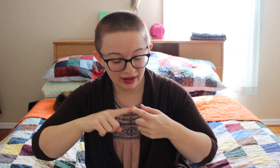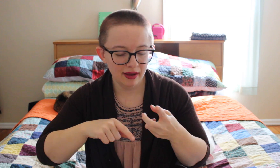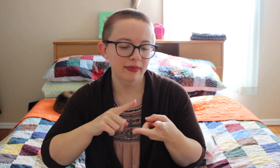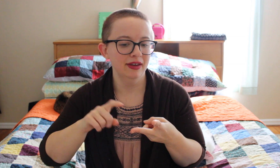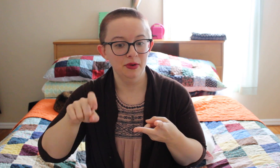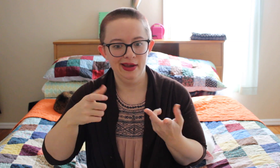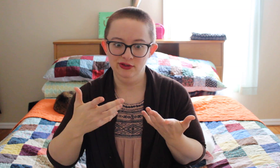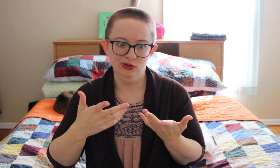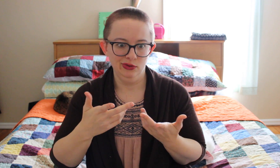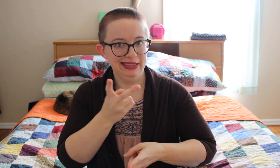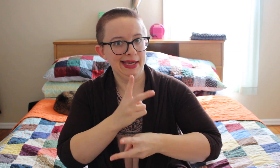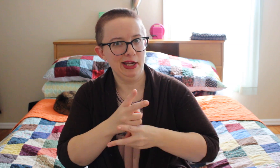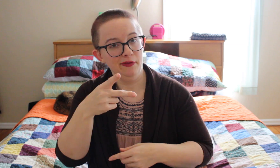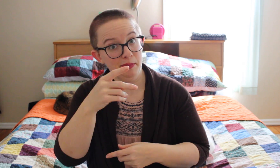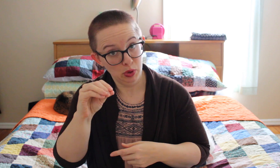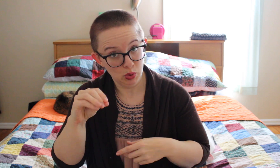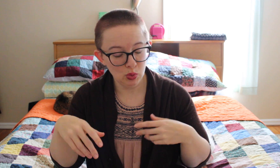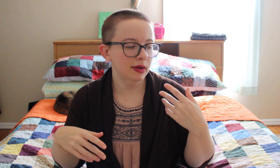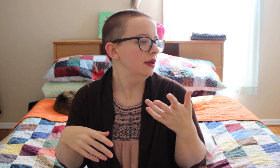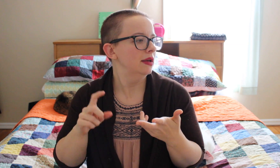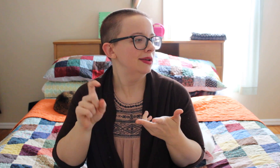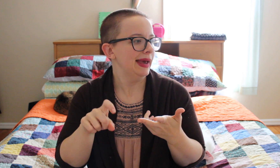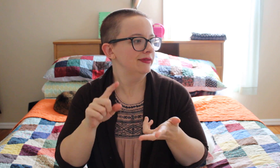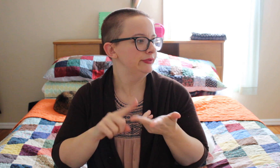You have to wash them. You have to you know, take care of poo.